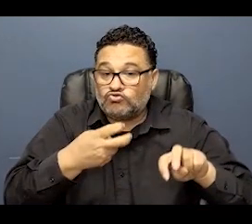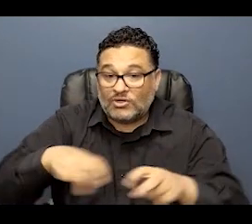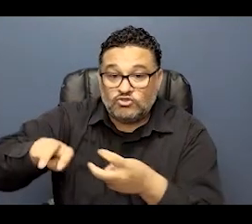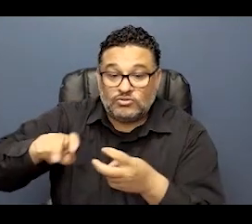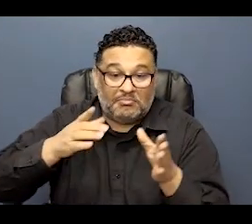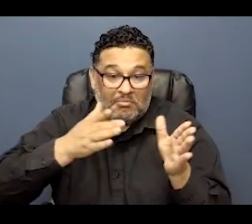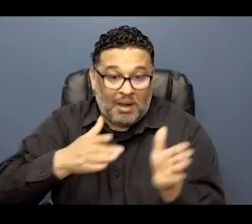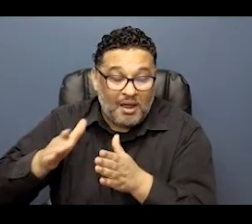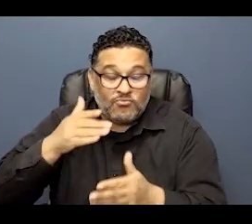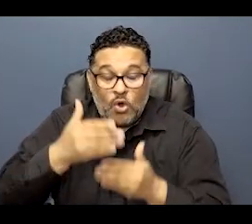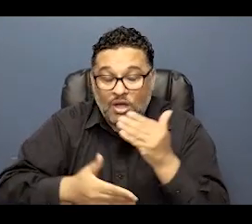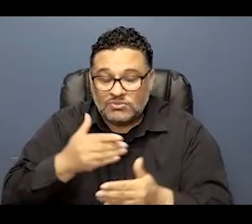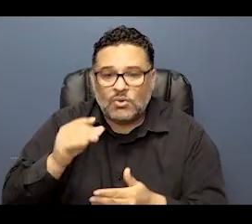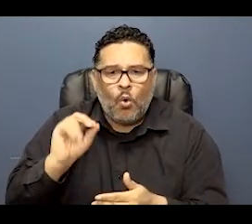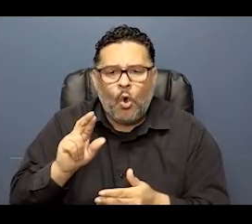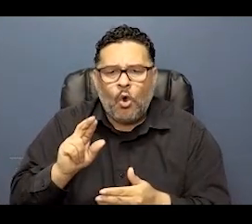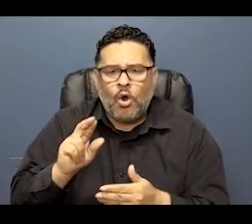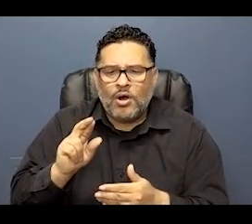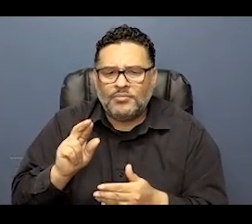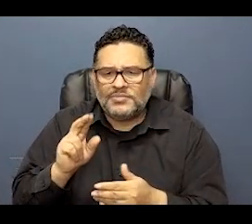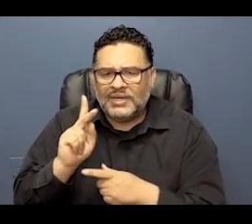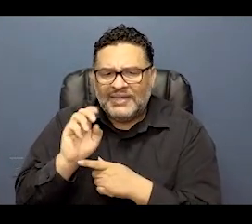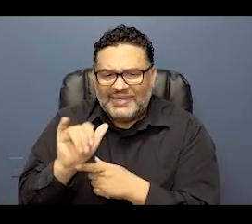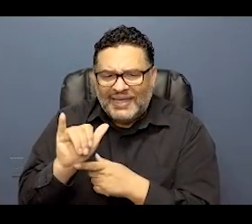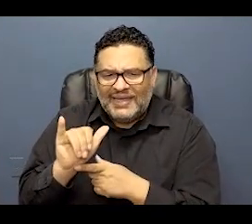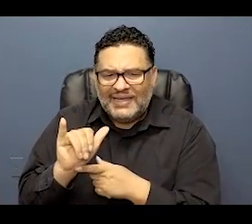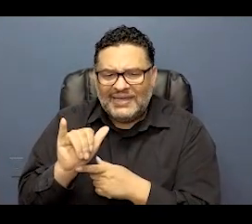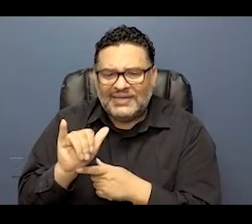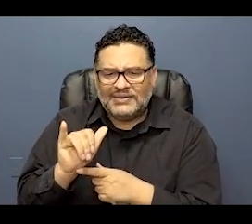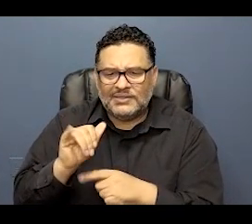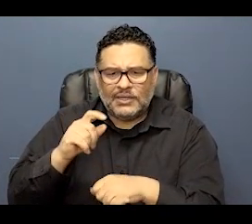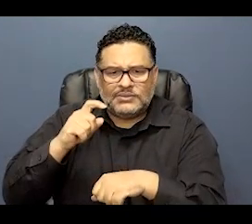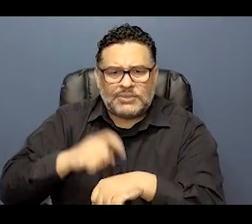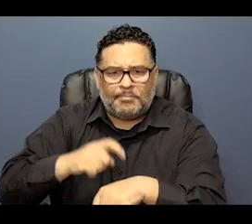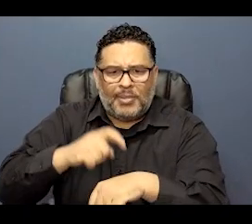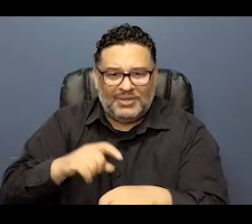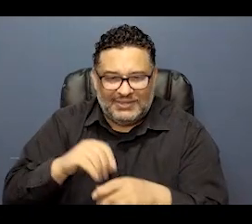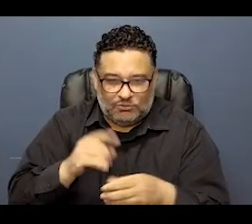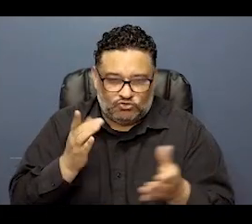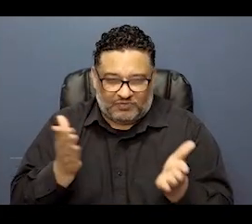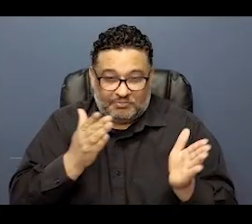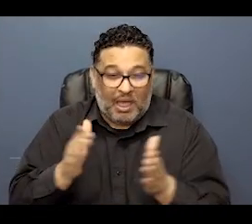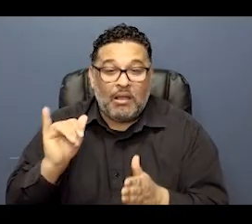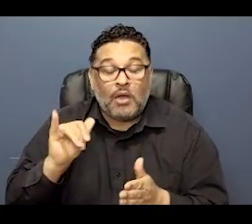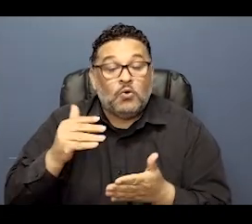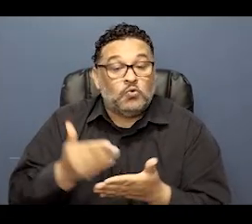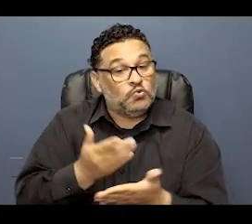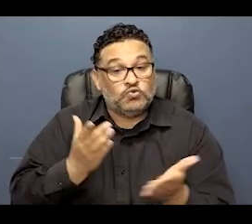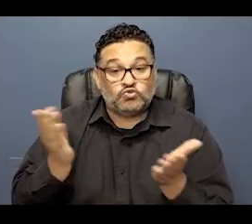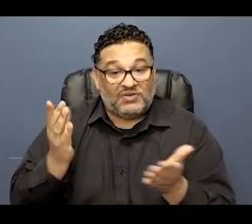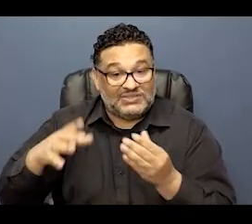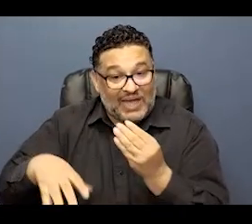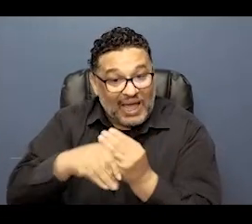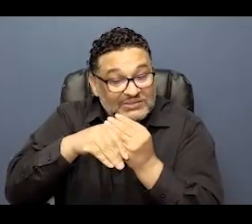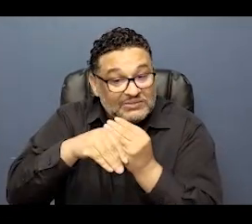at a key milestone in someone’s service plan, like when a new service is being added, or eligibility